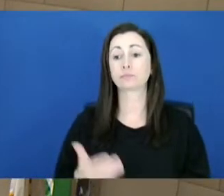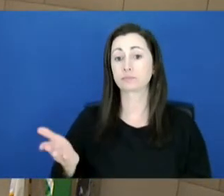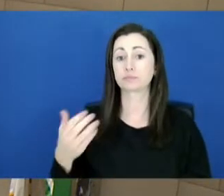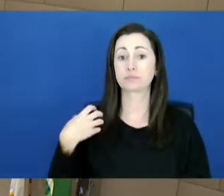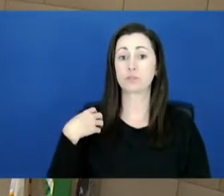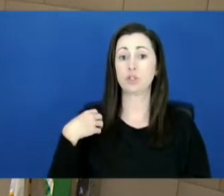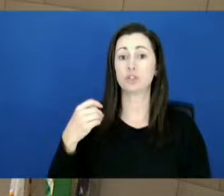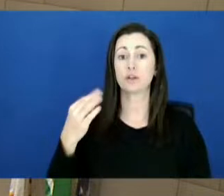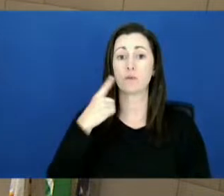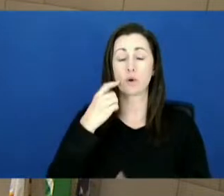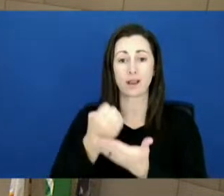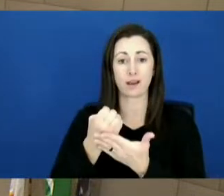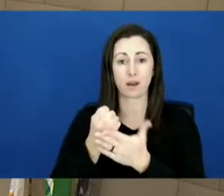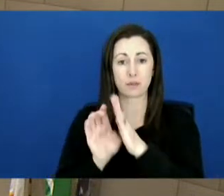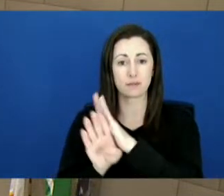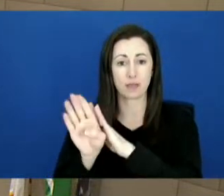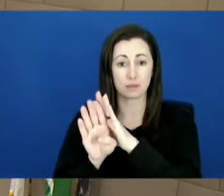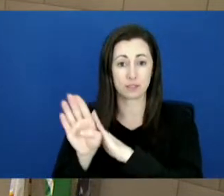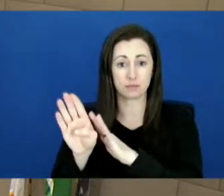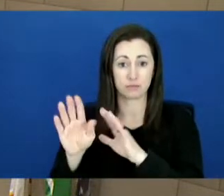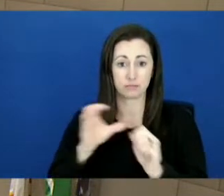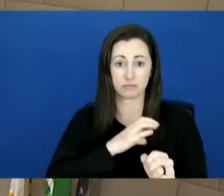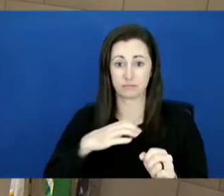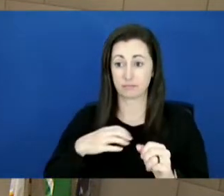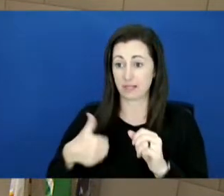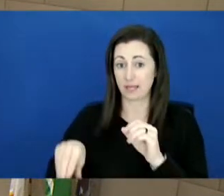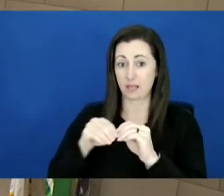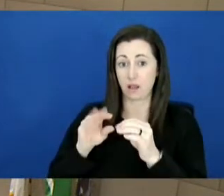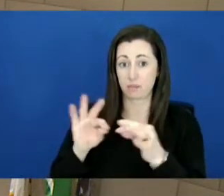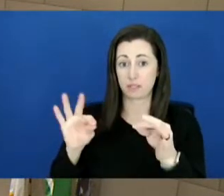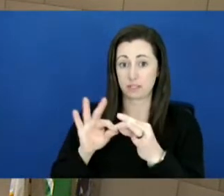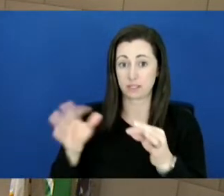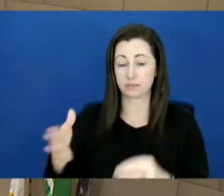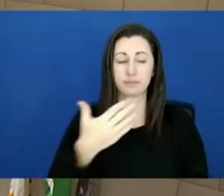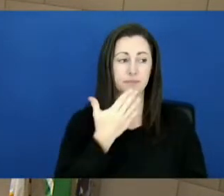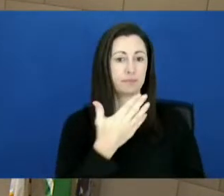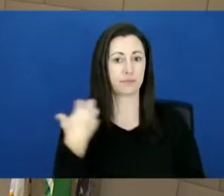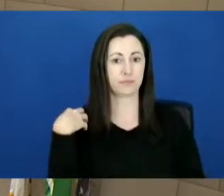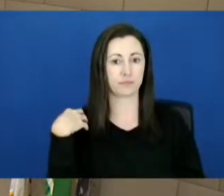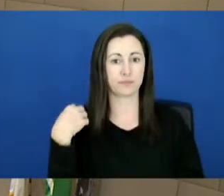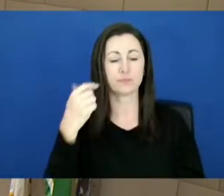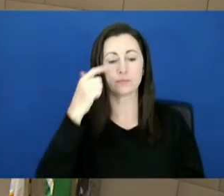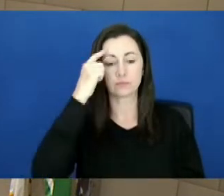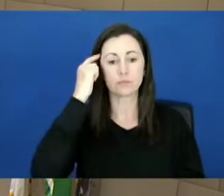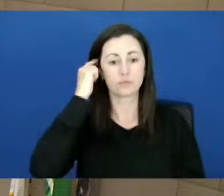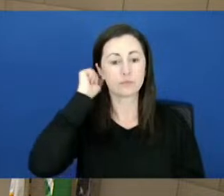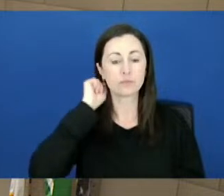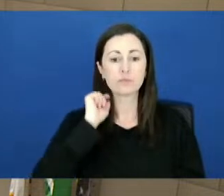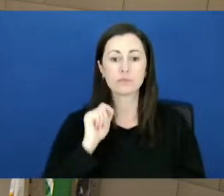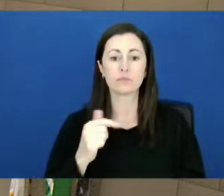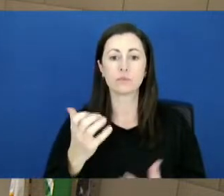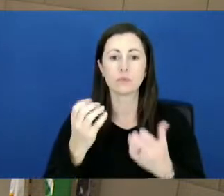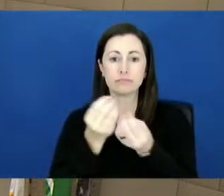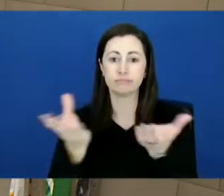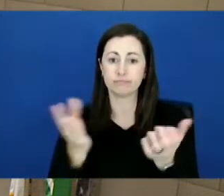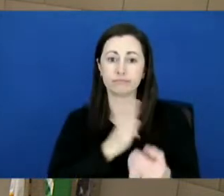THIS CONCLUDES MY PRESENTATION. NEW.